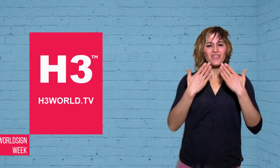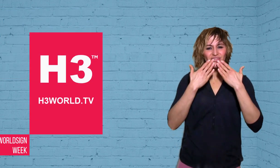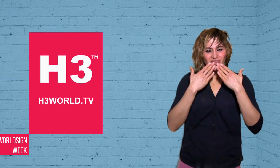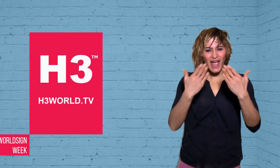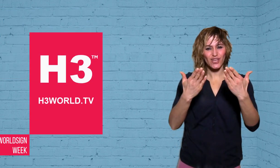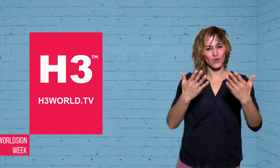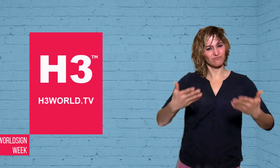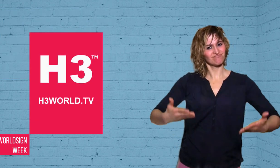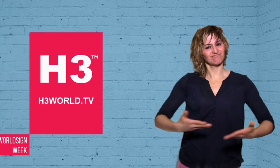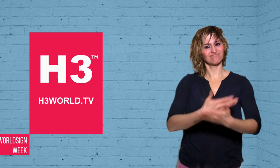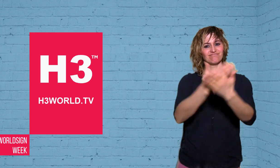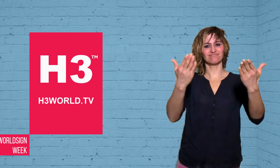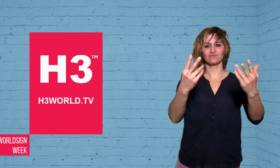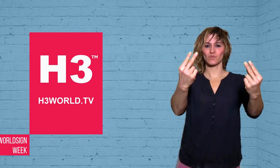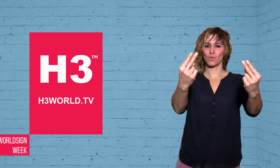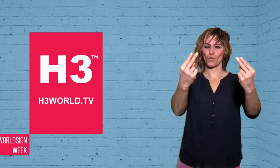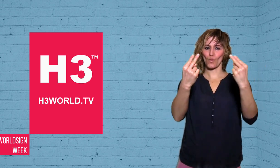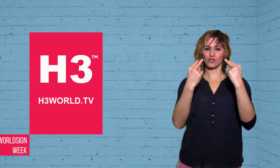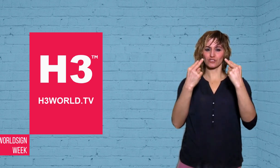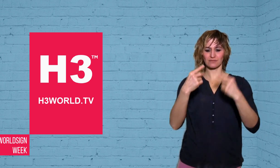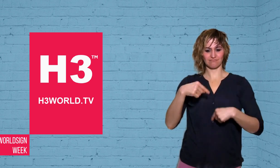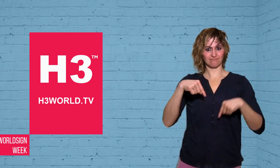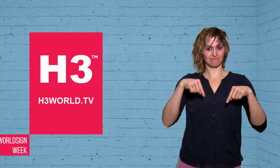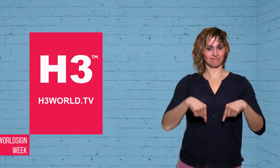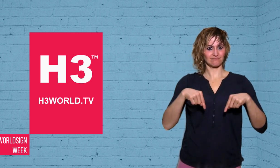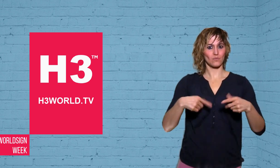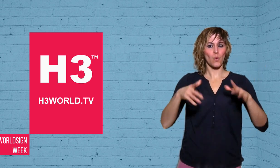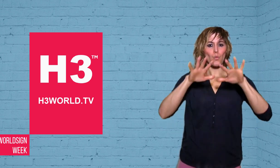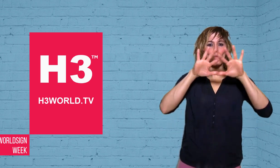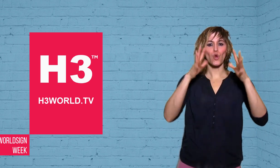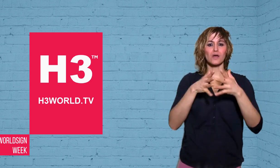Thank you for watching WorldSign Week, go